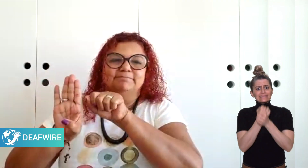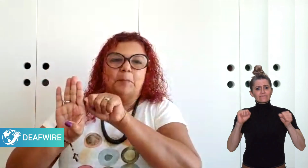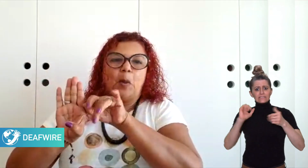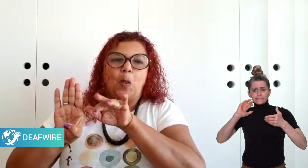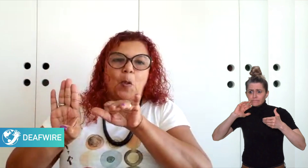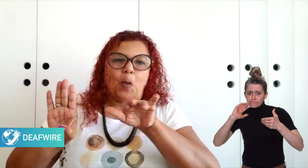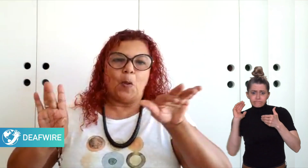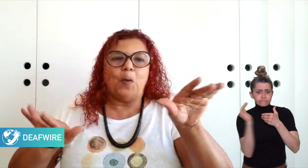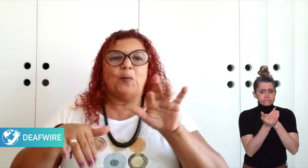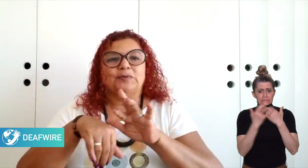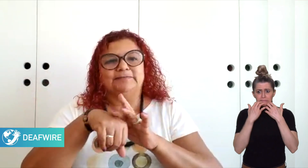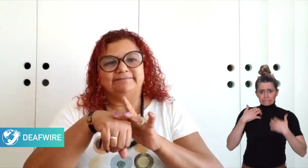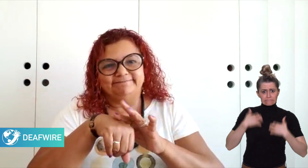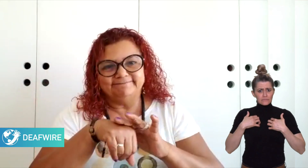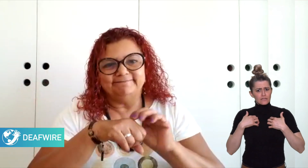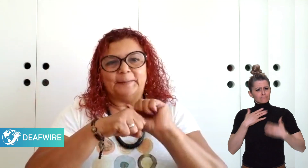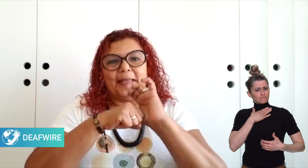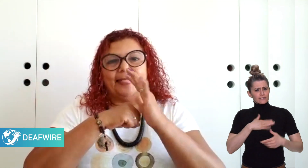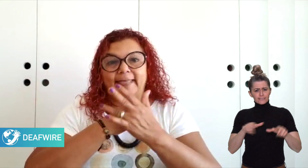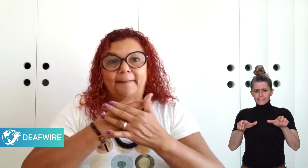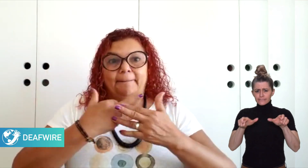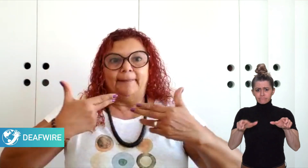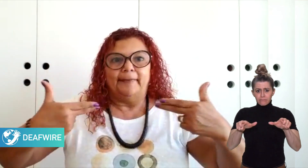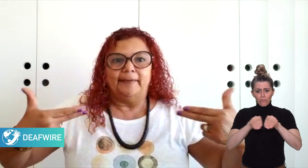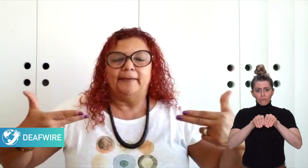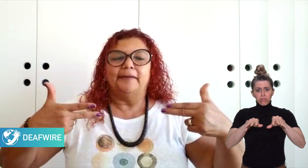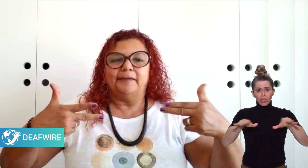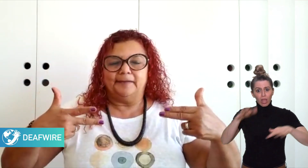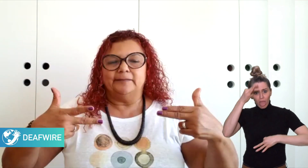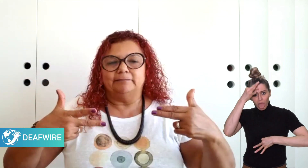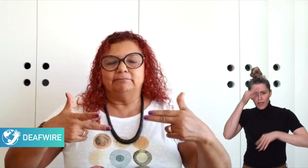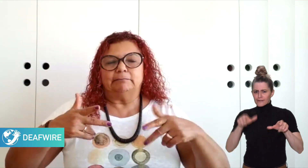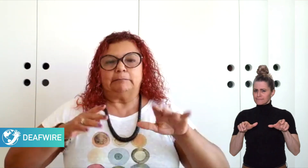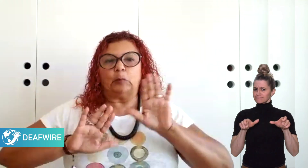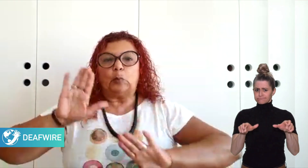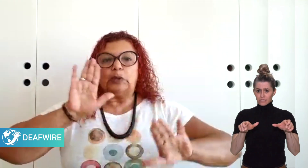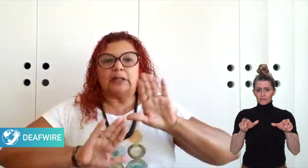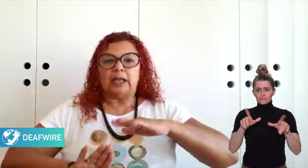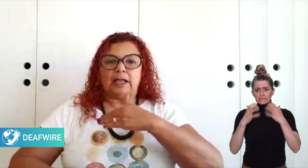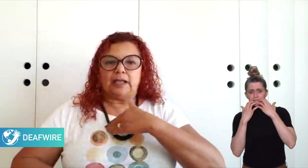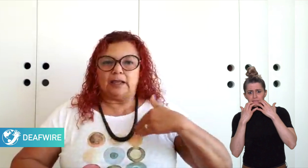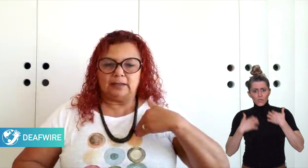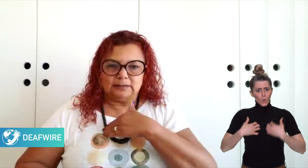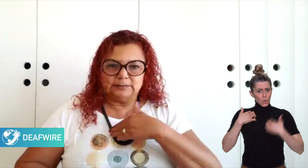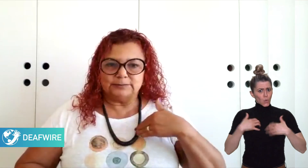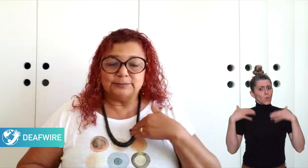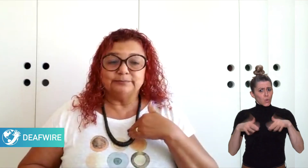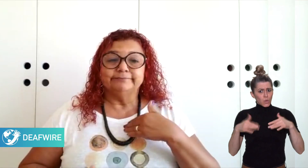to safety concerns and to prevent the spread of the illness.